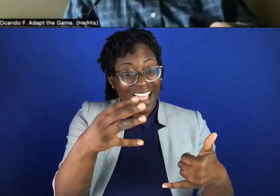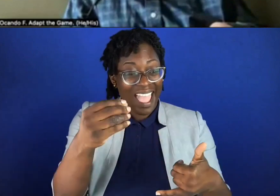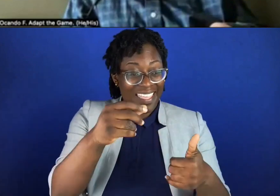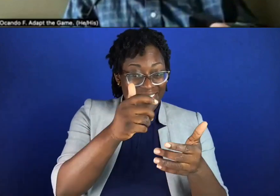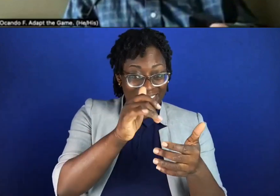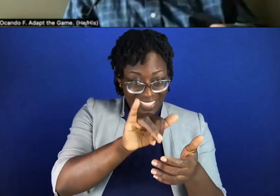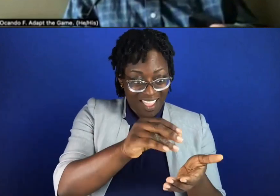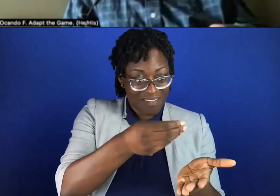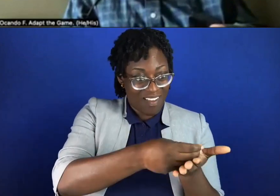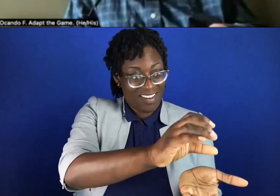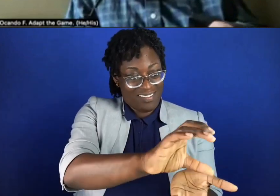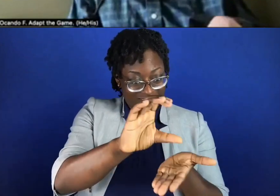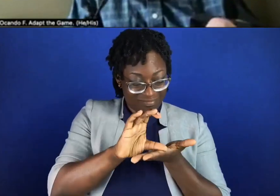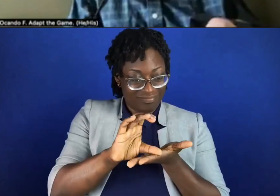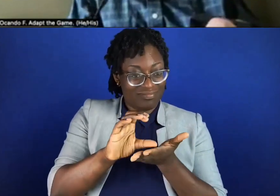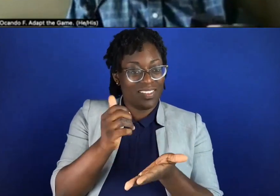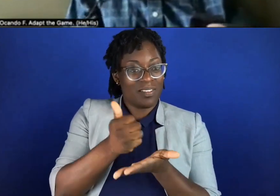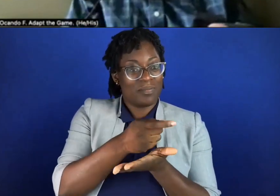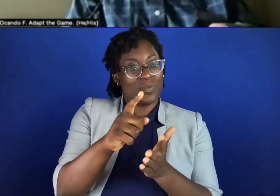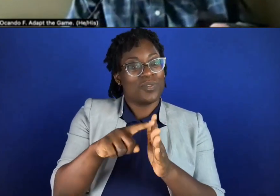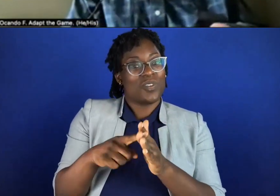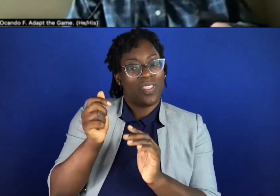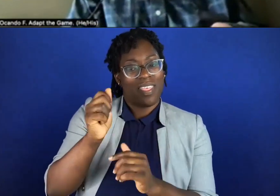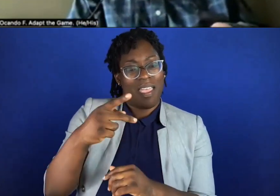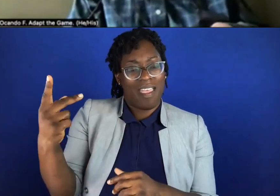app. Ok, Daman.